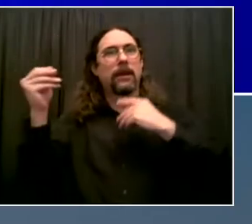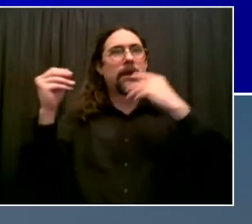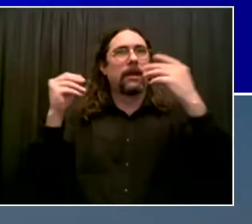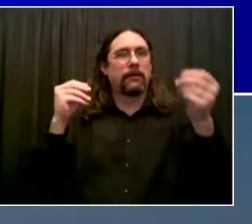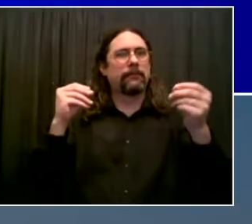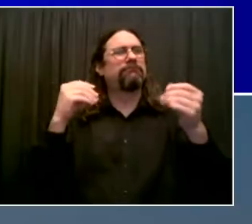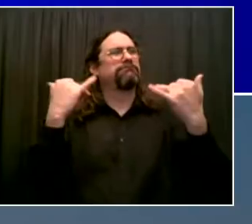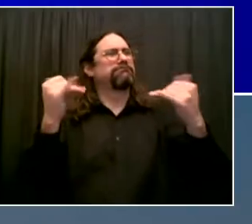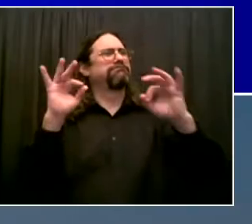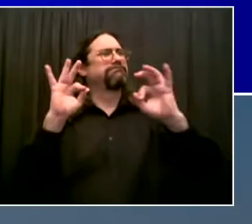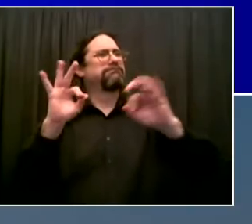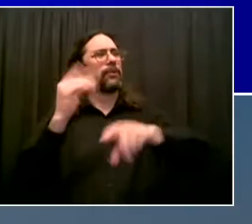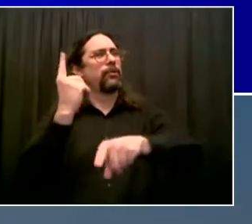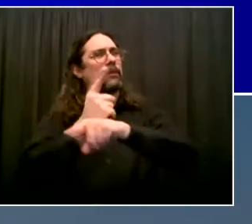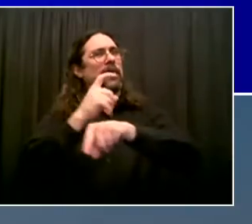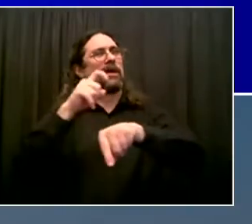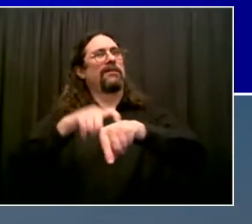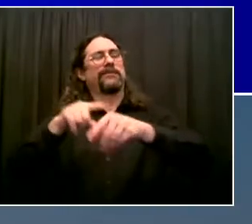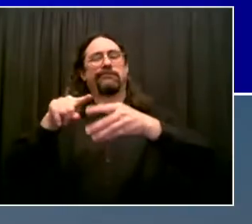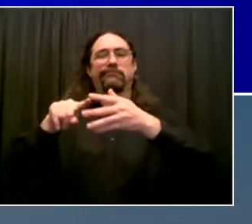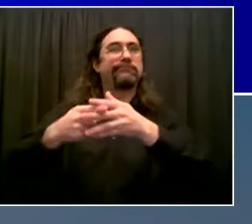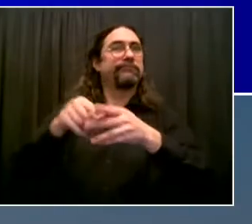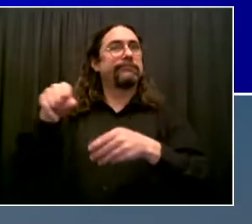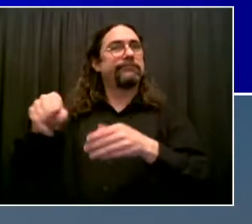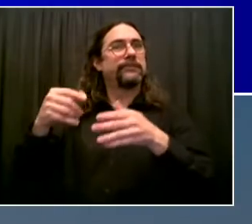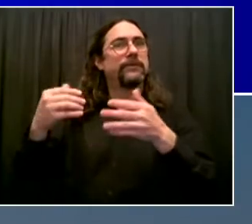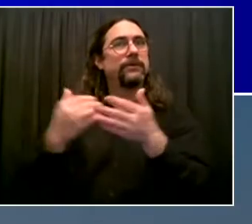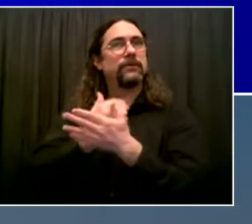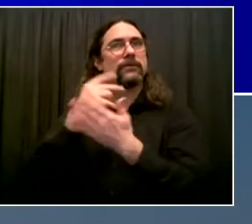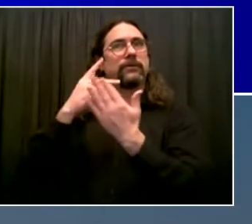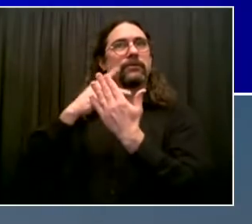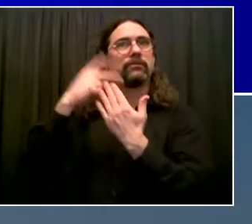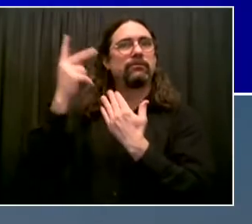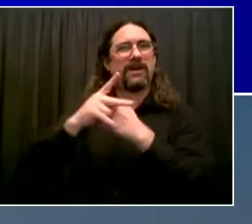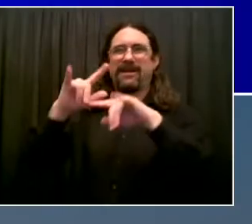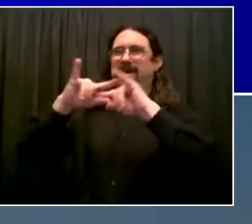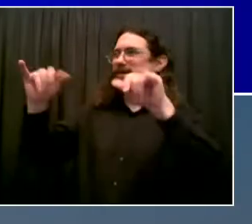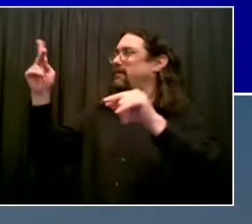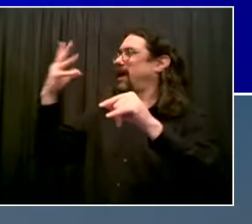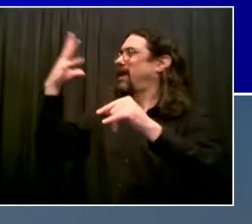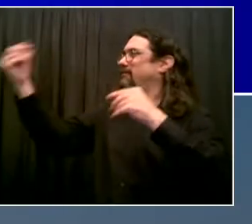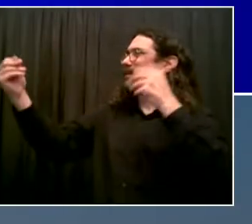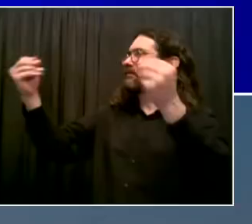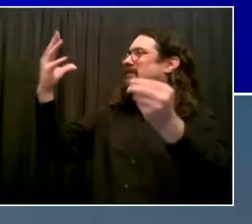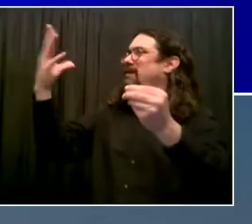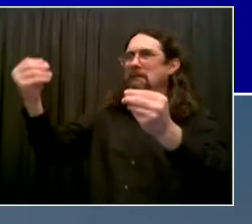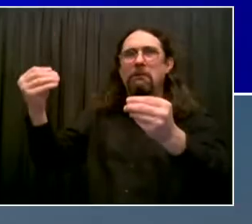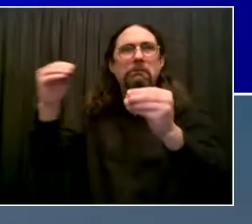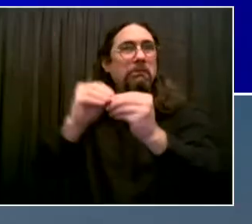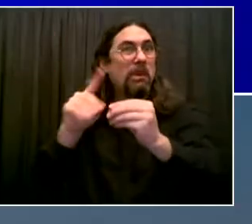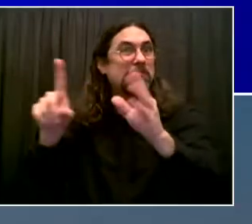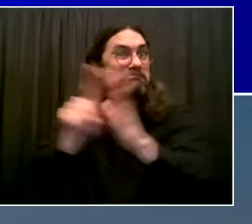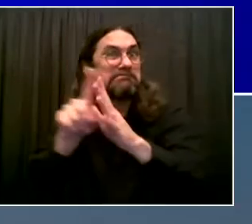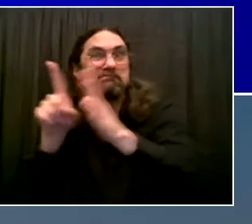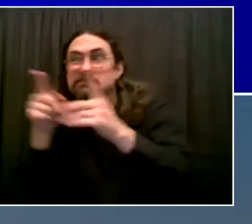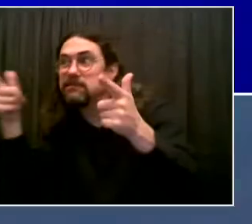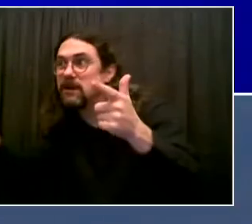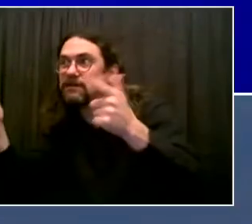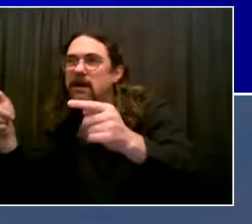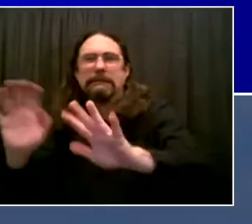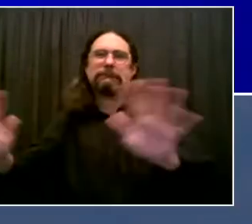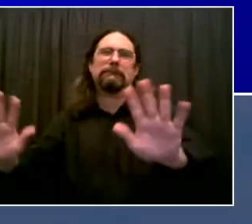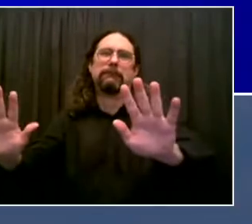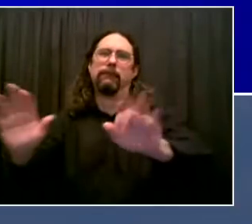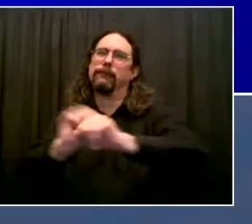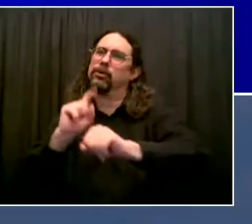WE ARE IN A POSITION TO REUNITE